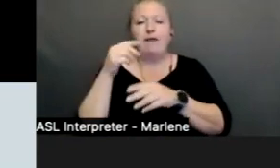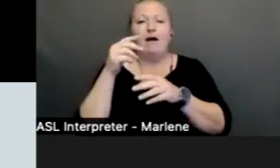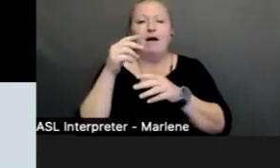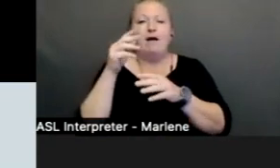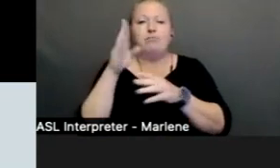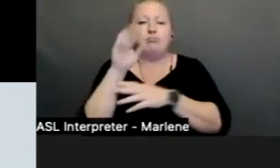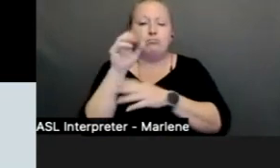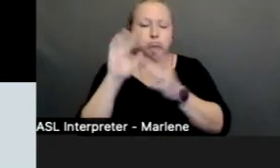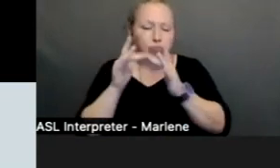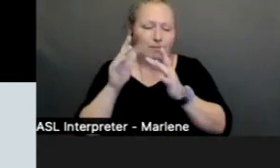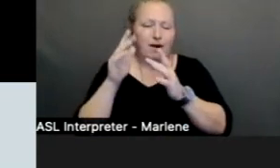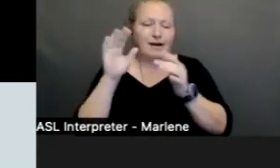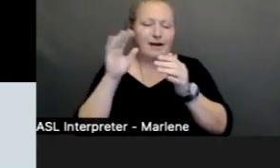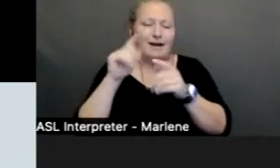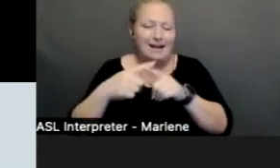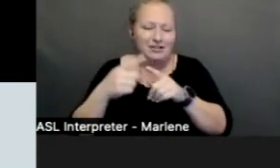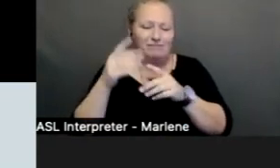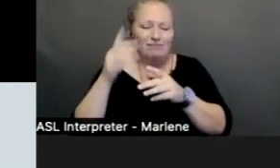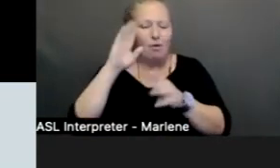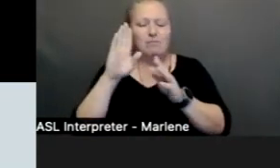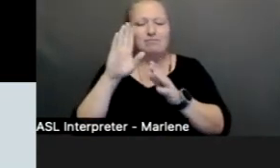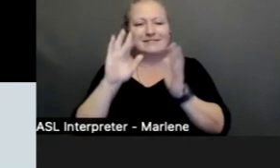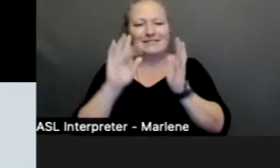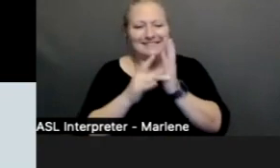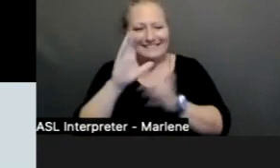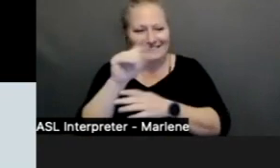California Department of Technology working in the office of broadband and digital literacy.